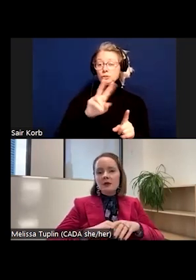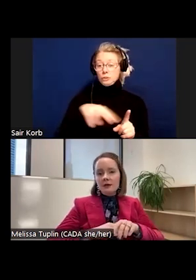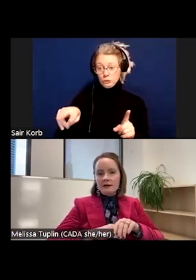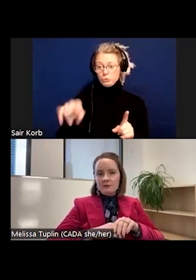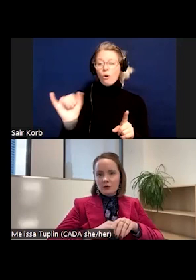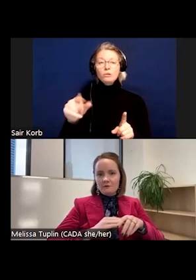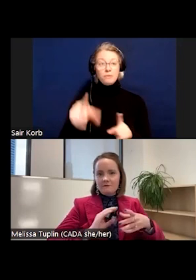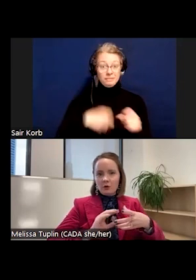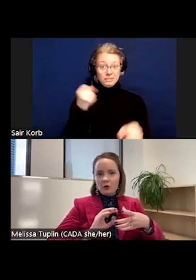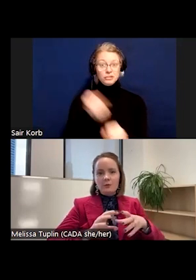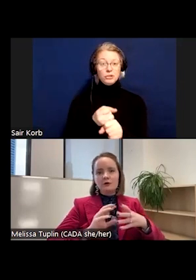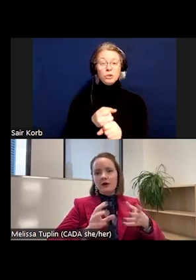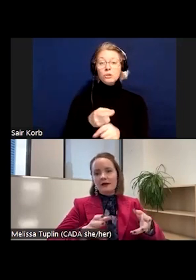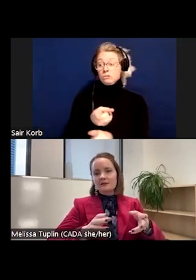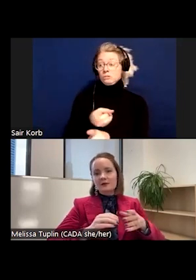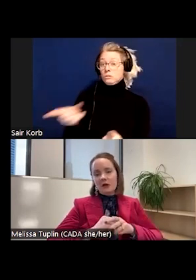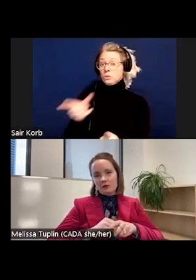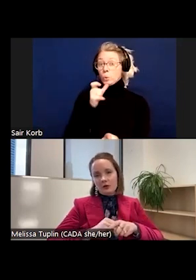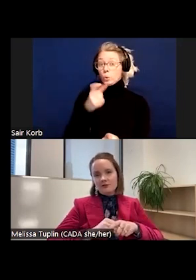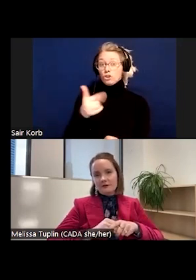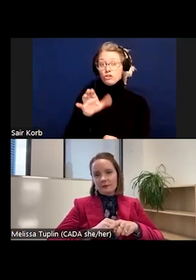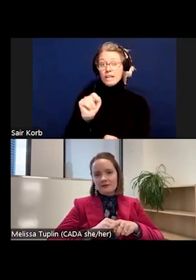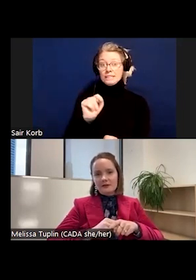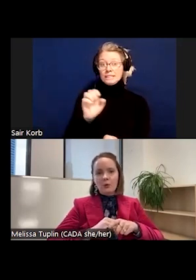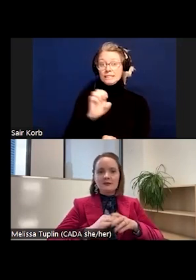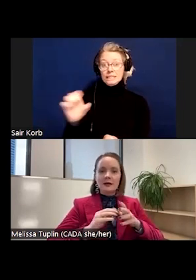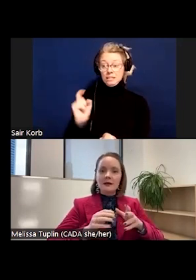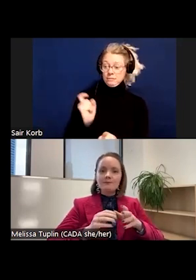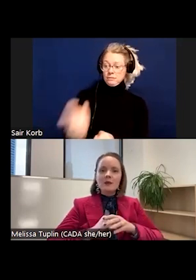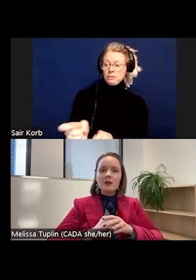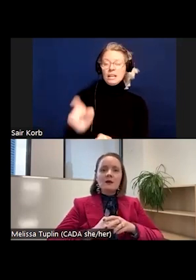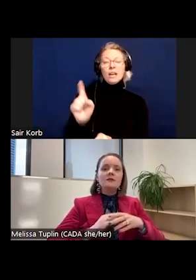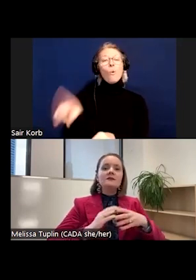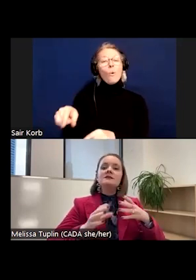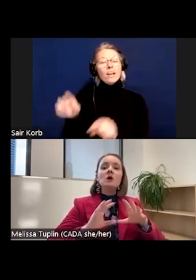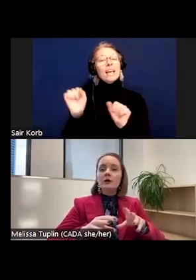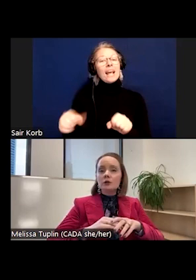not have more than four open grants with Calgary Arts Development at one time. This does not